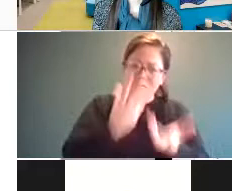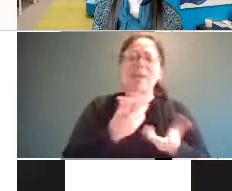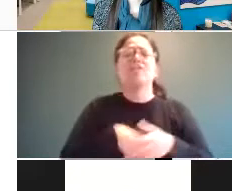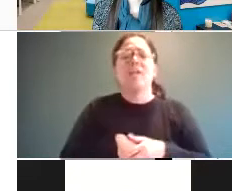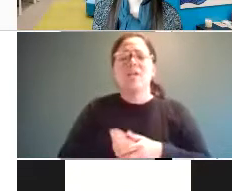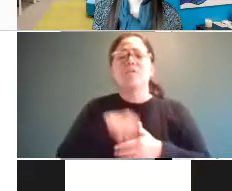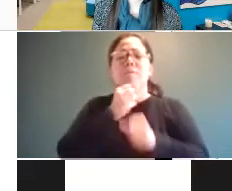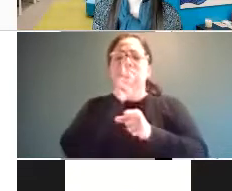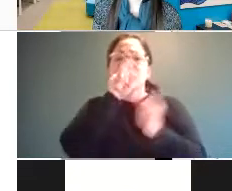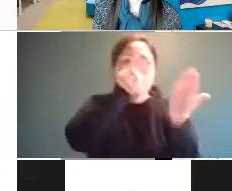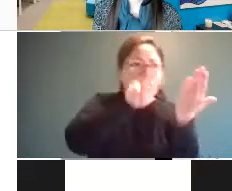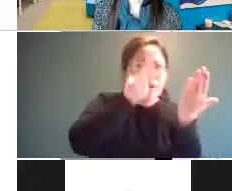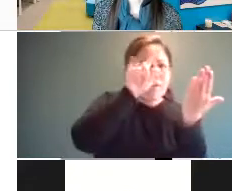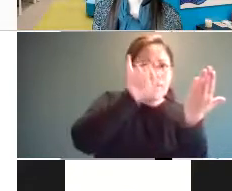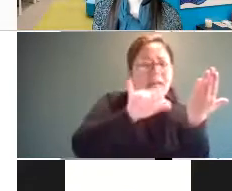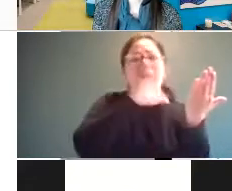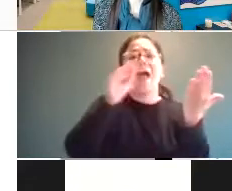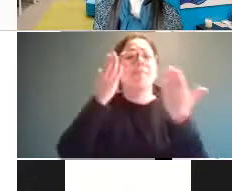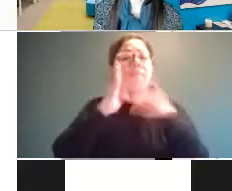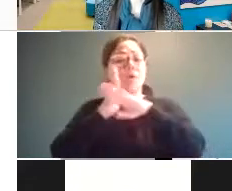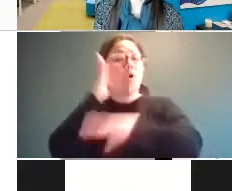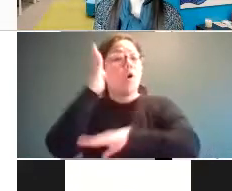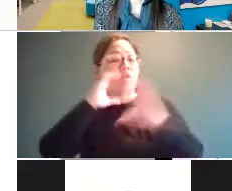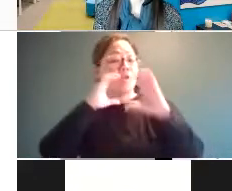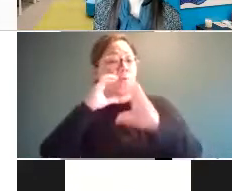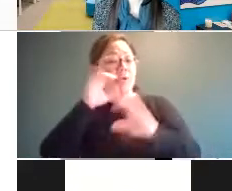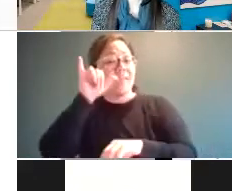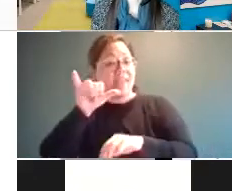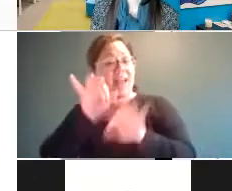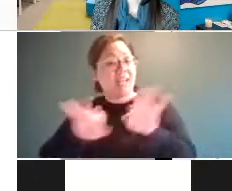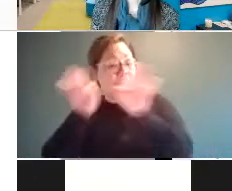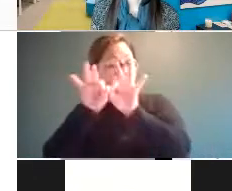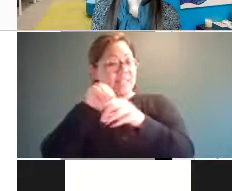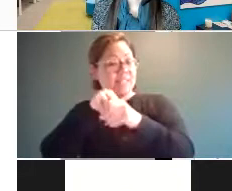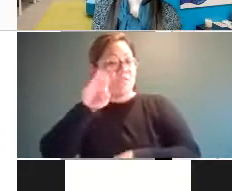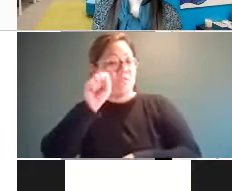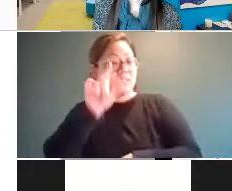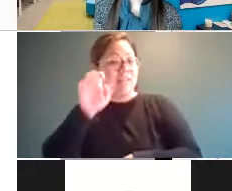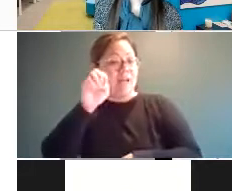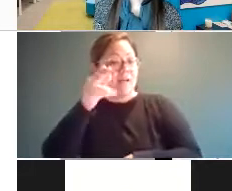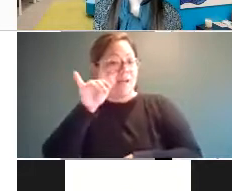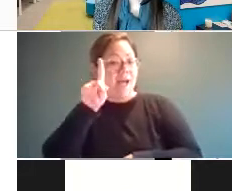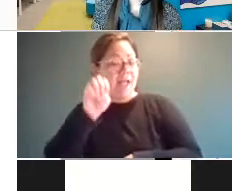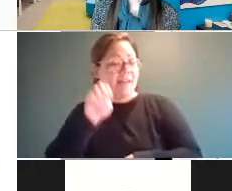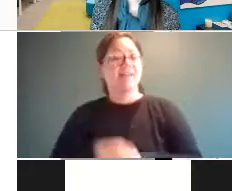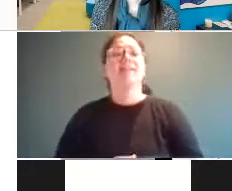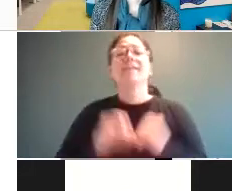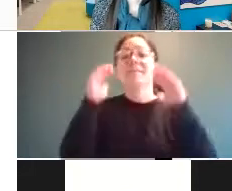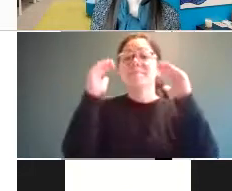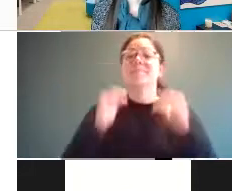and even perhaps over communicating the importance of those in your style guide. And finally, don't forget about symbols.